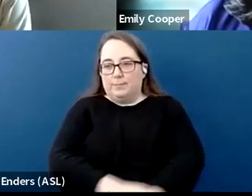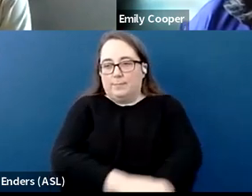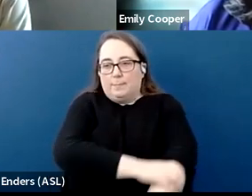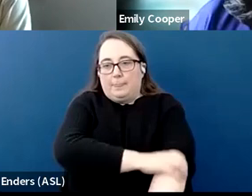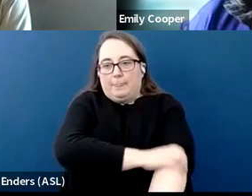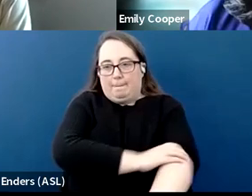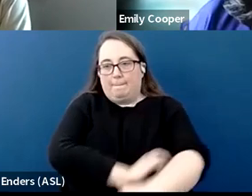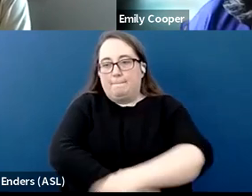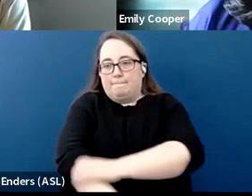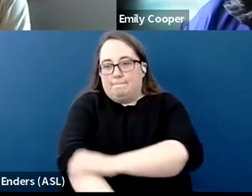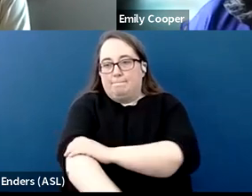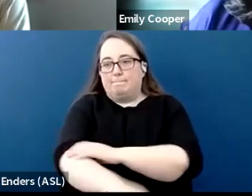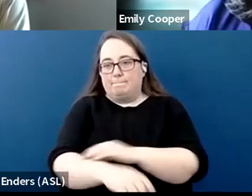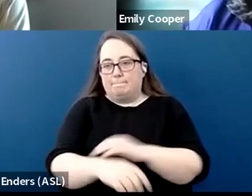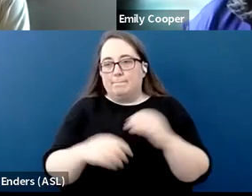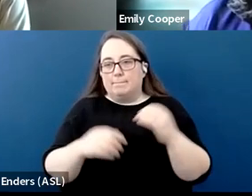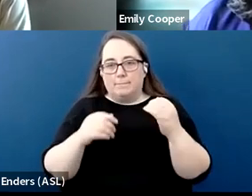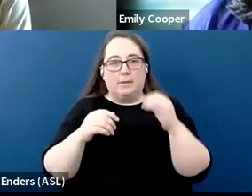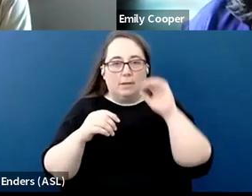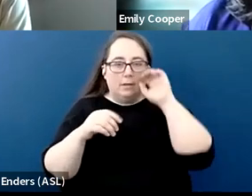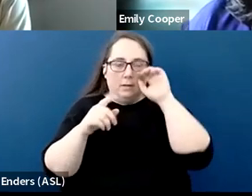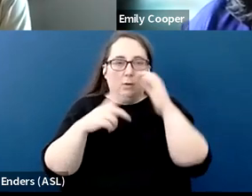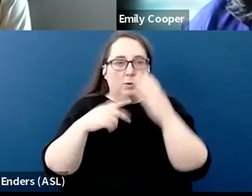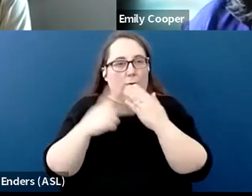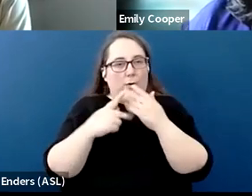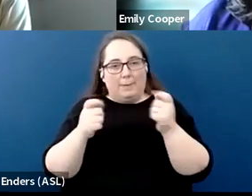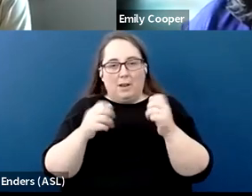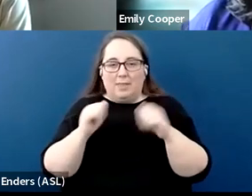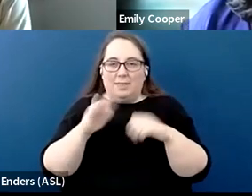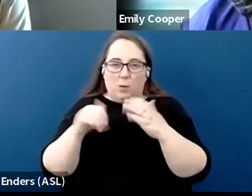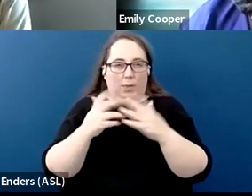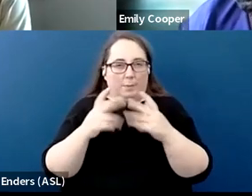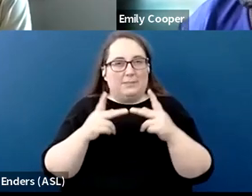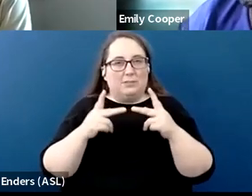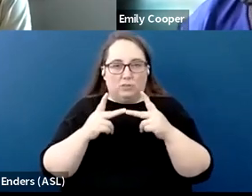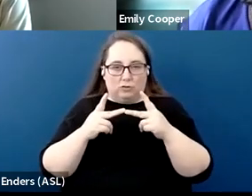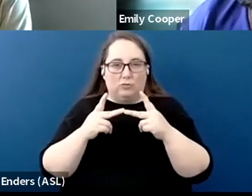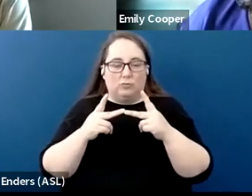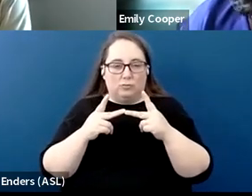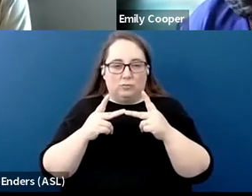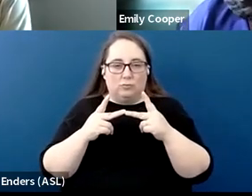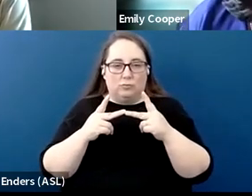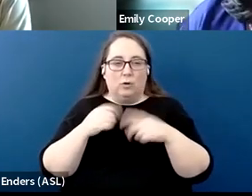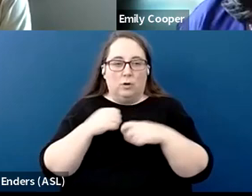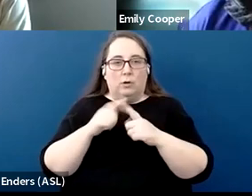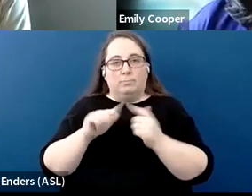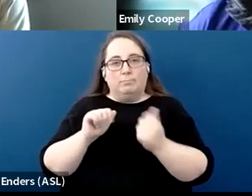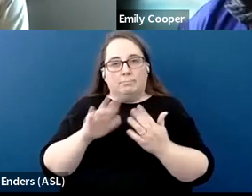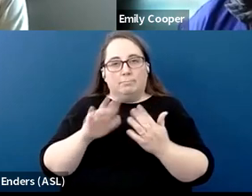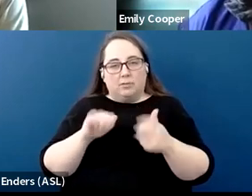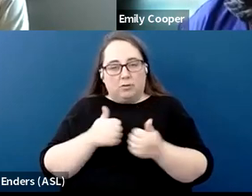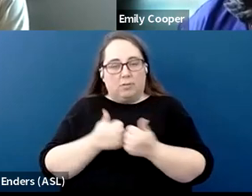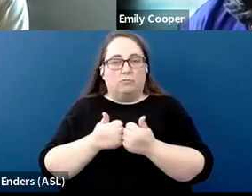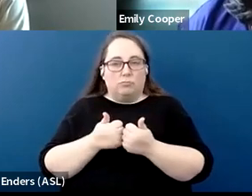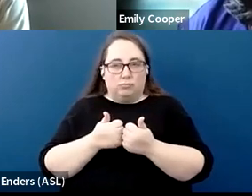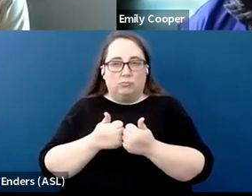PAM The other thing to remember is that in the last two years, most housing authorities have gotten mainstream vouchers and those vouchers are targeted at that specific population.